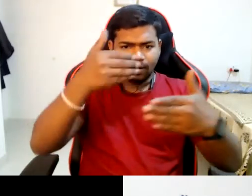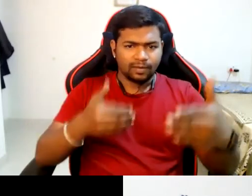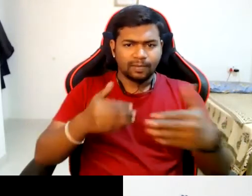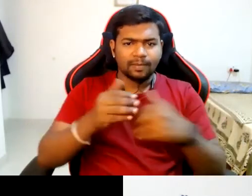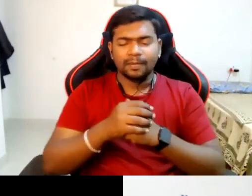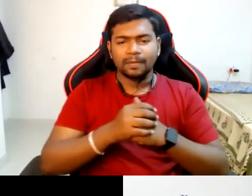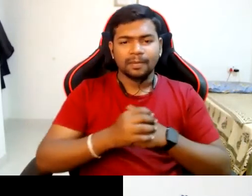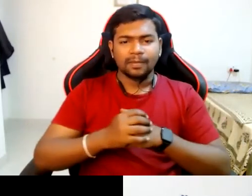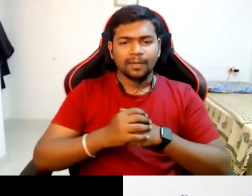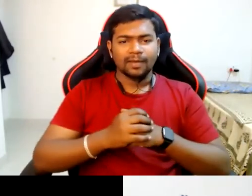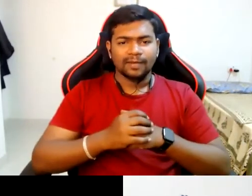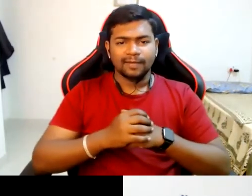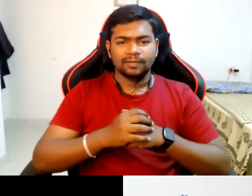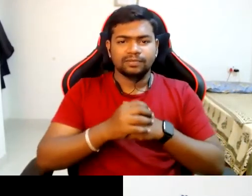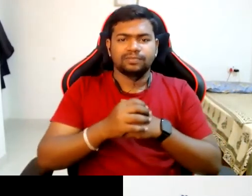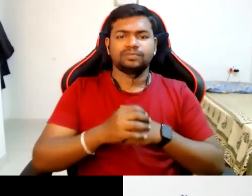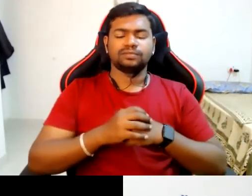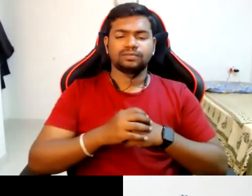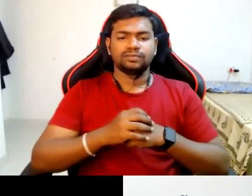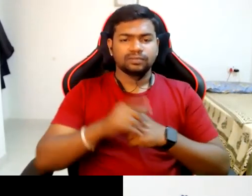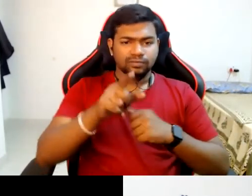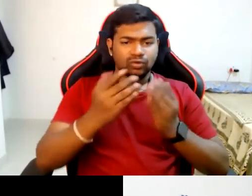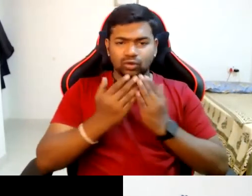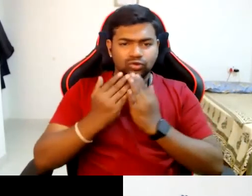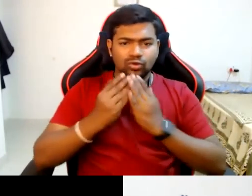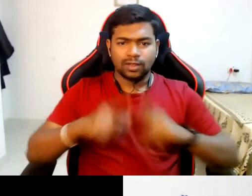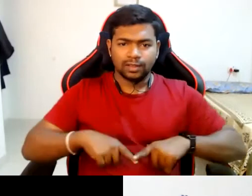I'm unfortunate that in my entire school life I never